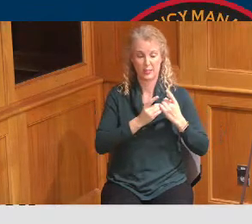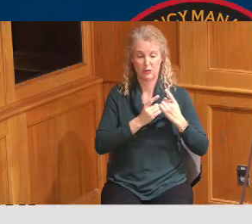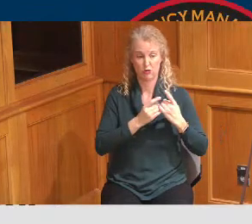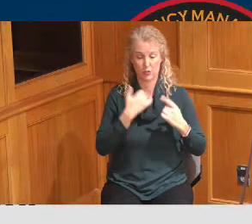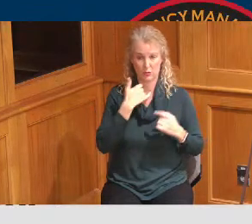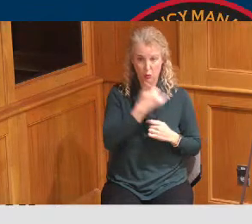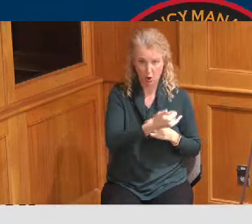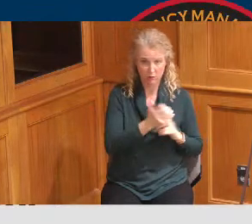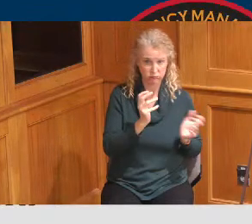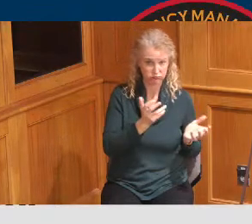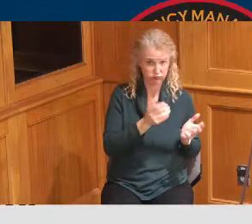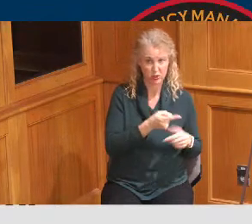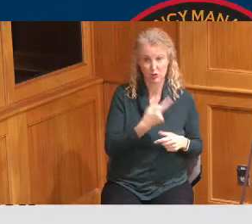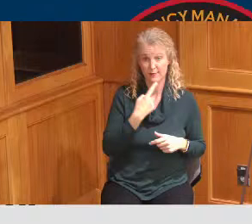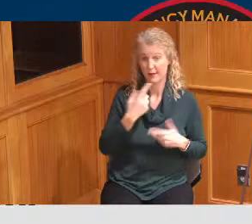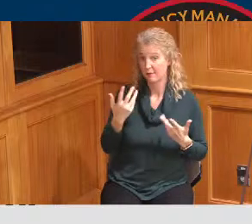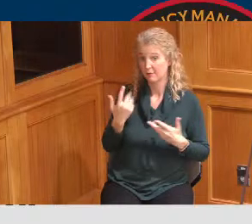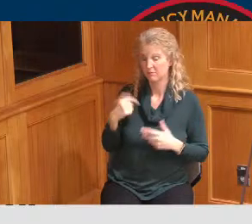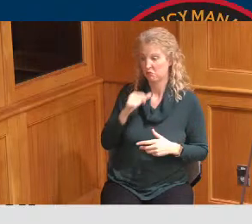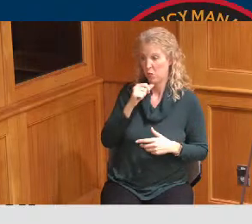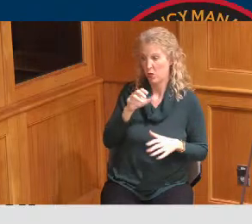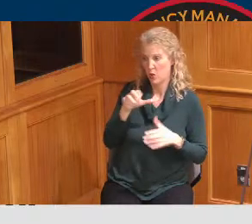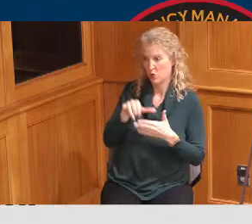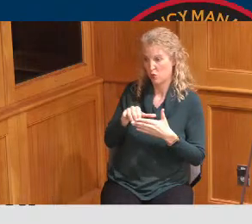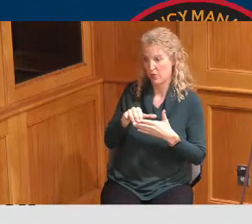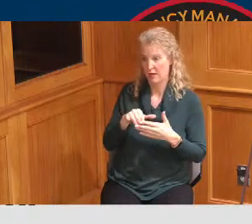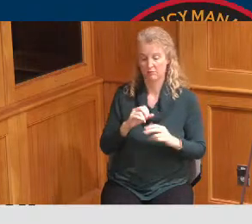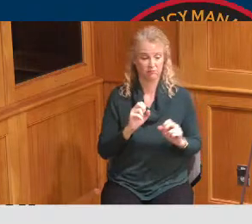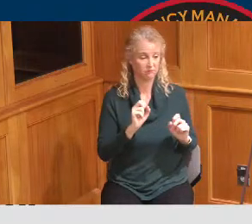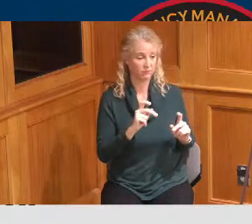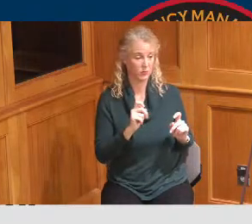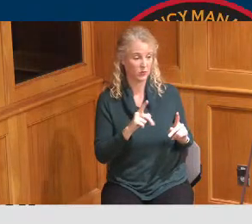she promptly stated we don't do that and I said 'w that's okay you have a in your name I need